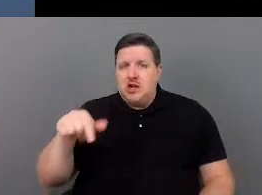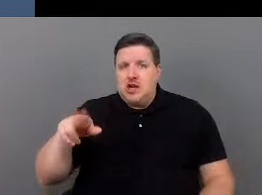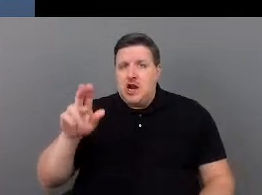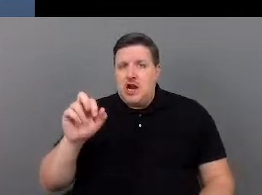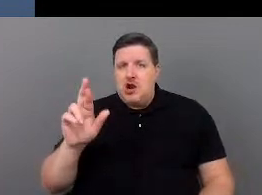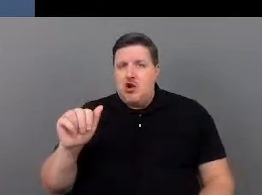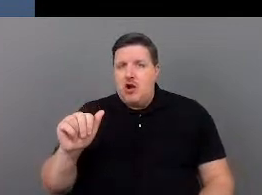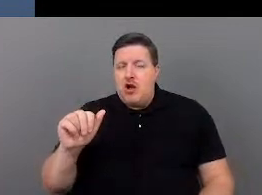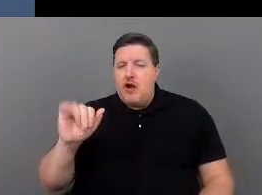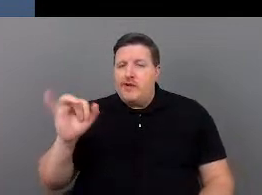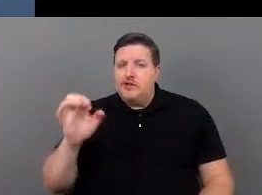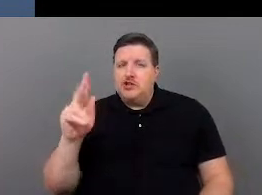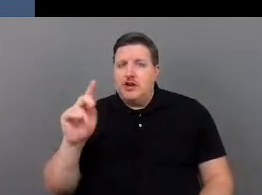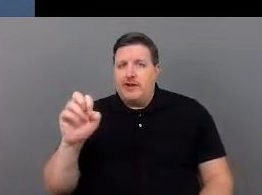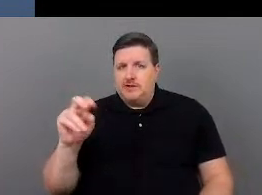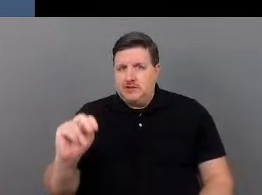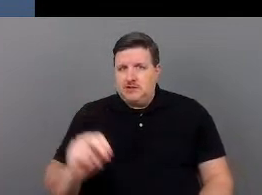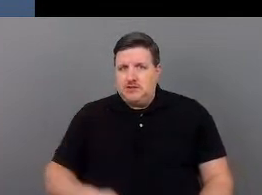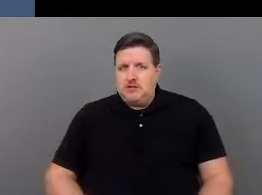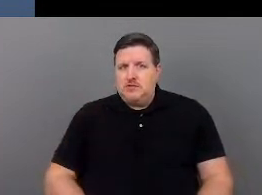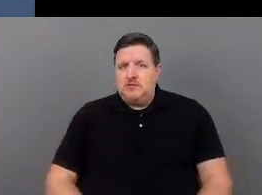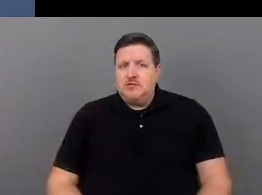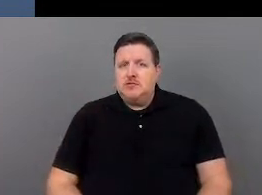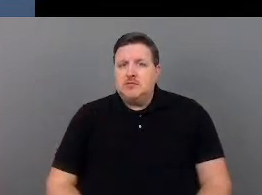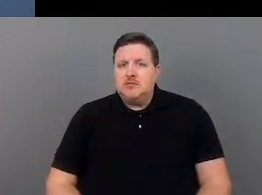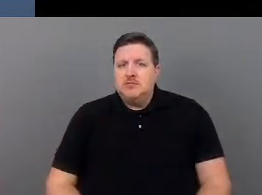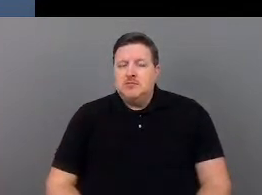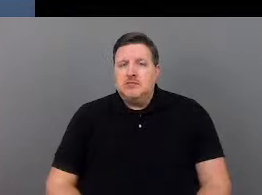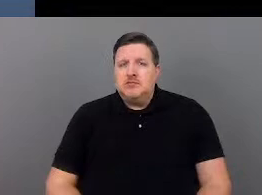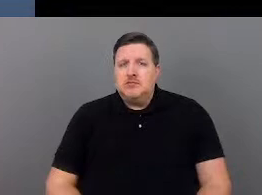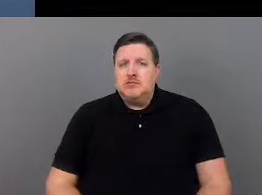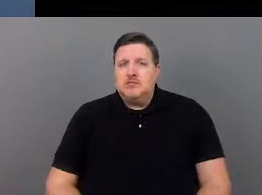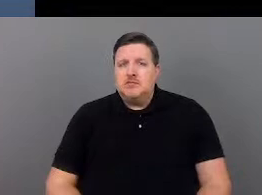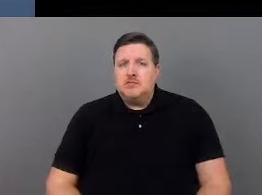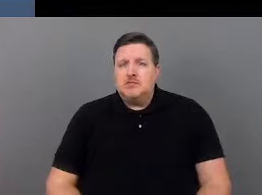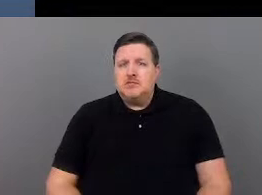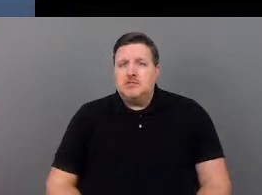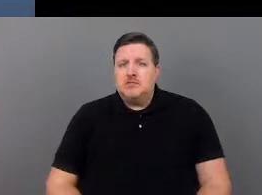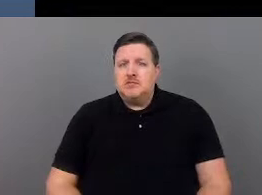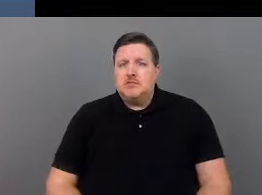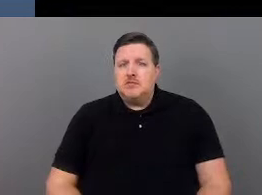AND SPEAKER -- ≫ HI. ≫ COUNCIL PRESIDENT BENDER: HI, WELCOME. ≫ HI.